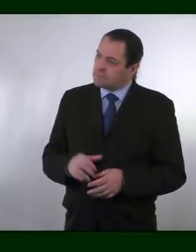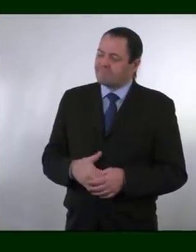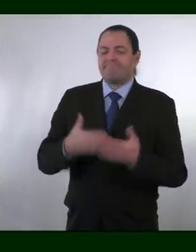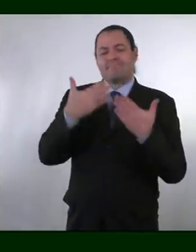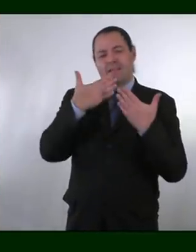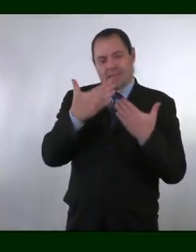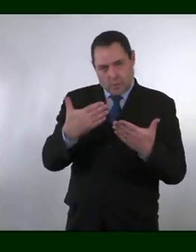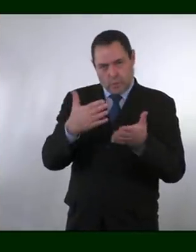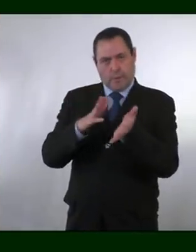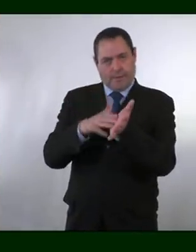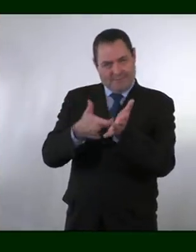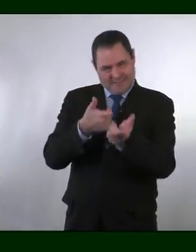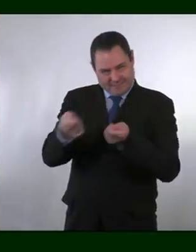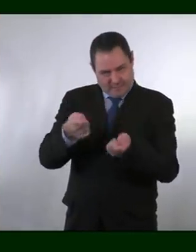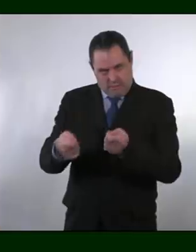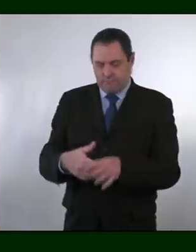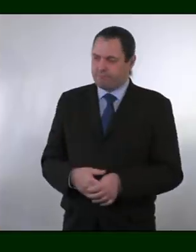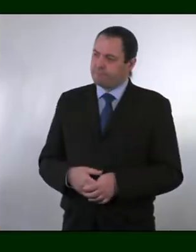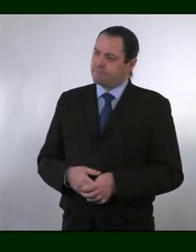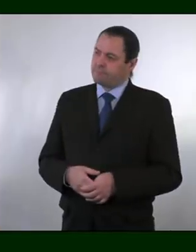[V] Six out of 10 people